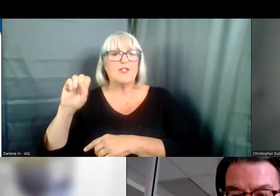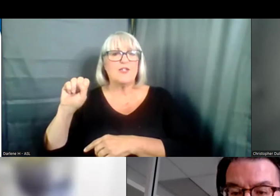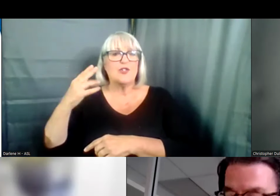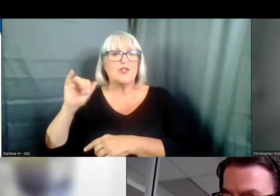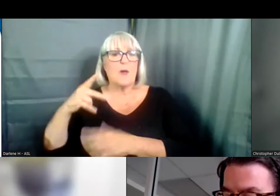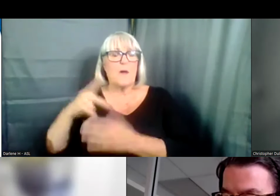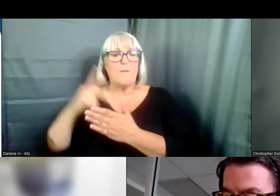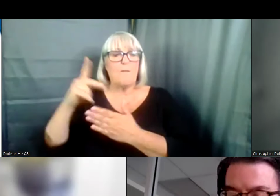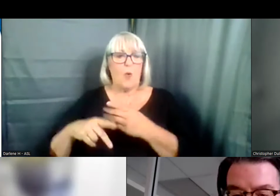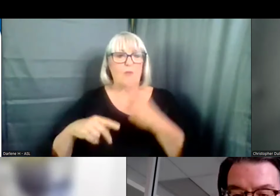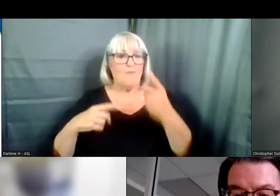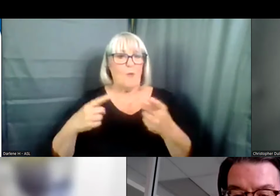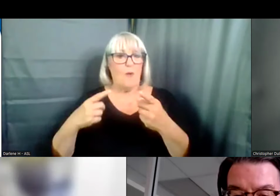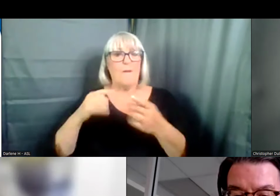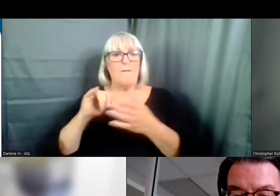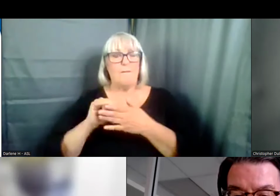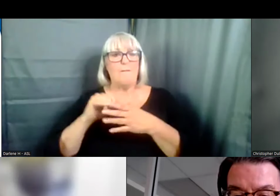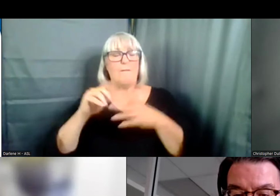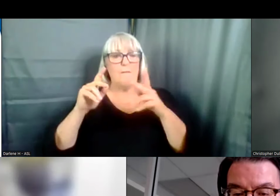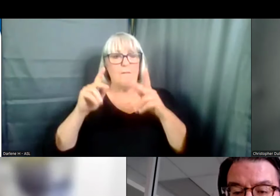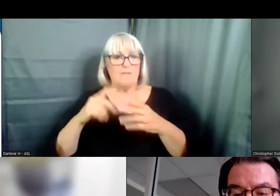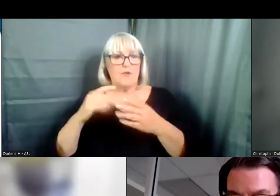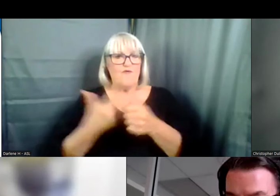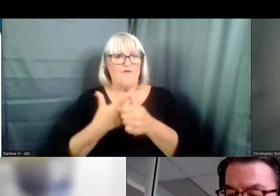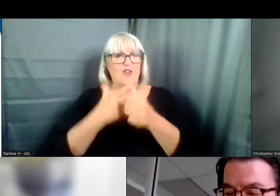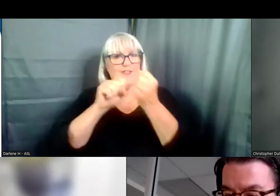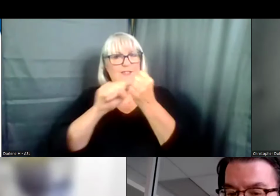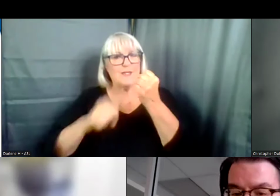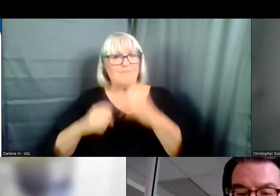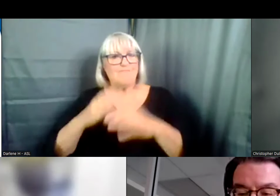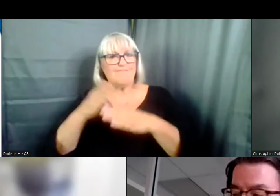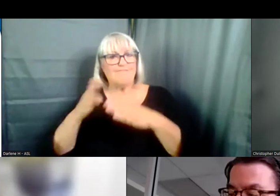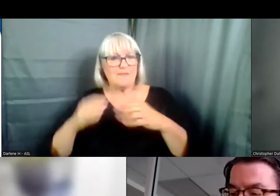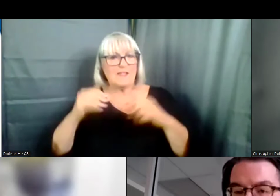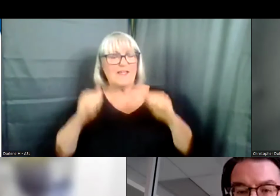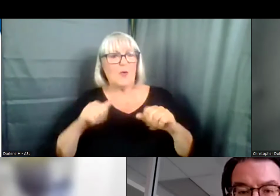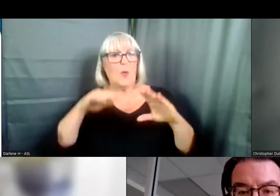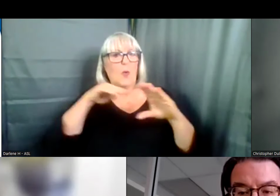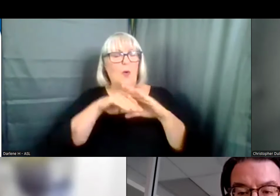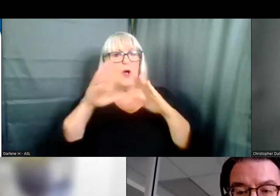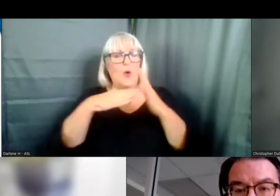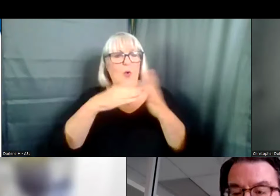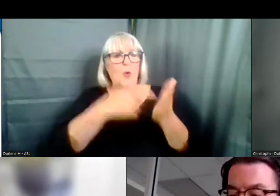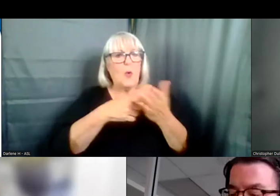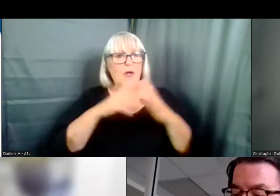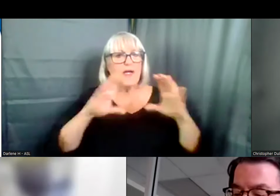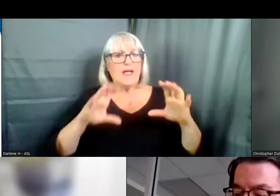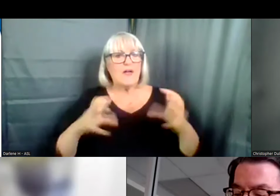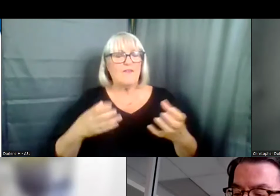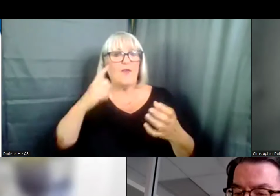completing this semester their prerequisites to enter into a classes for the LPN portion.